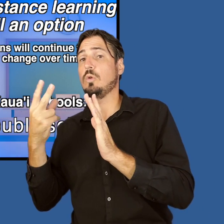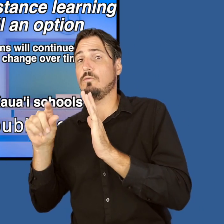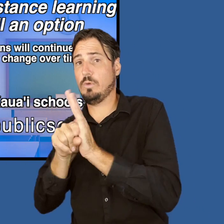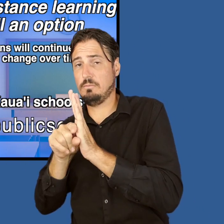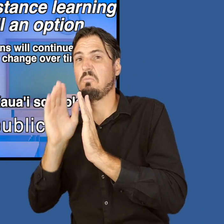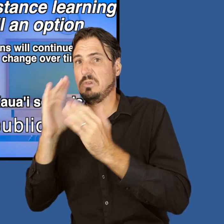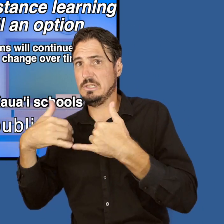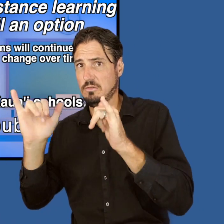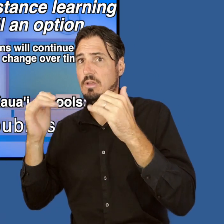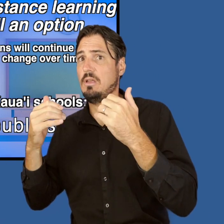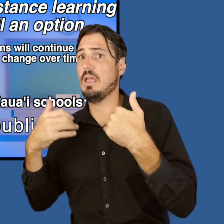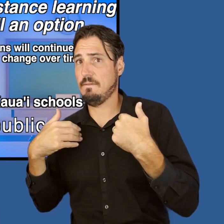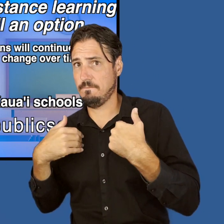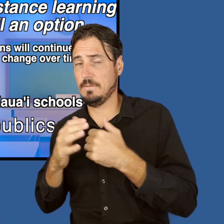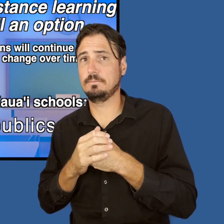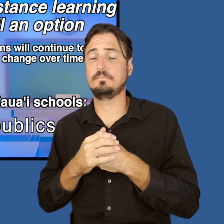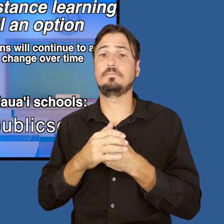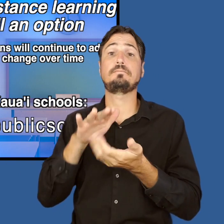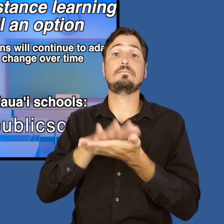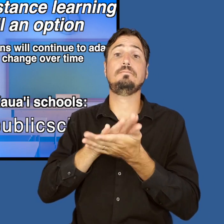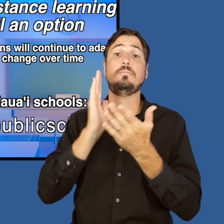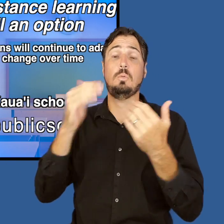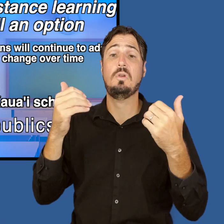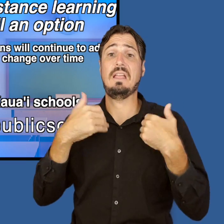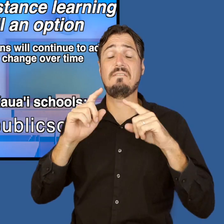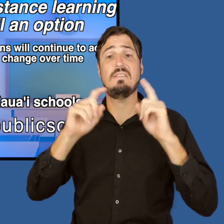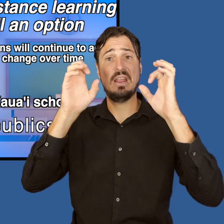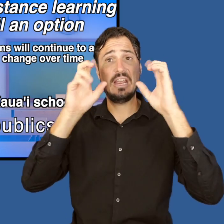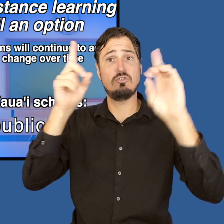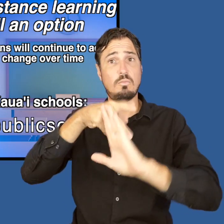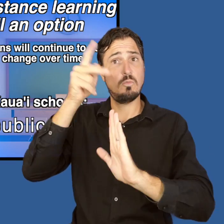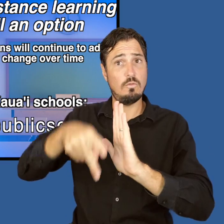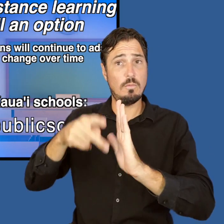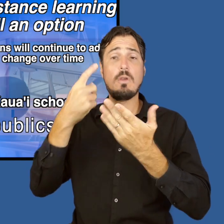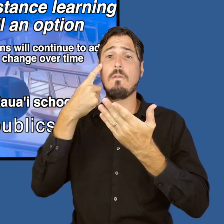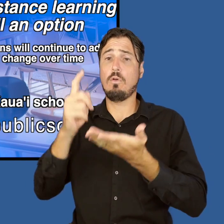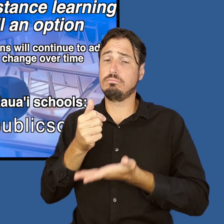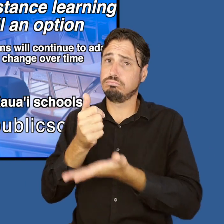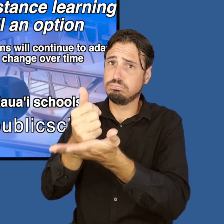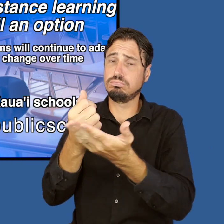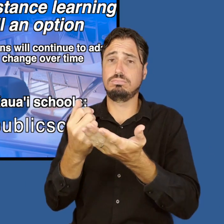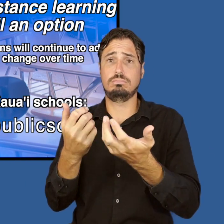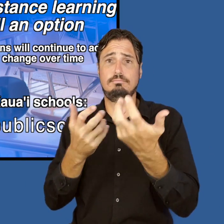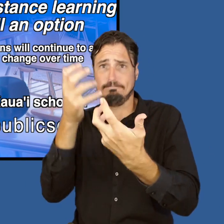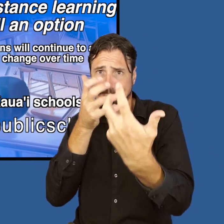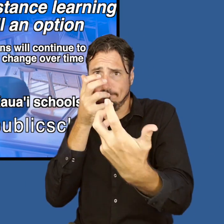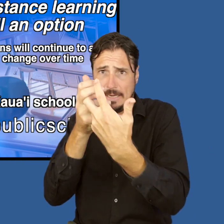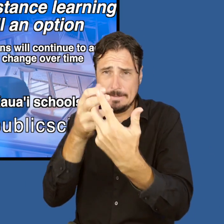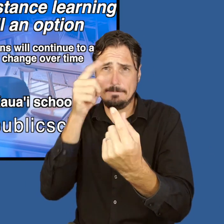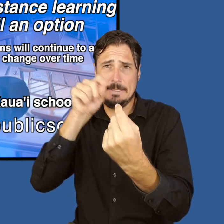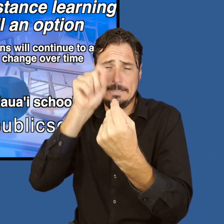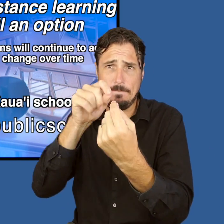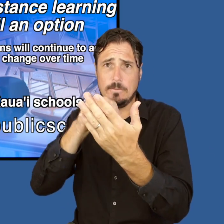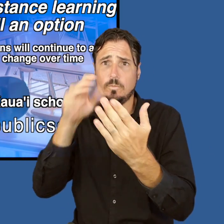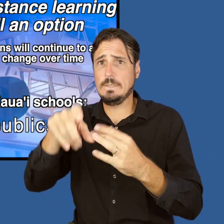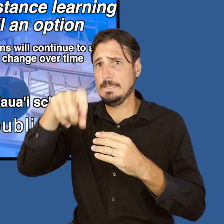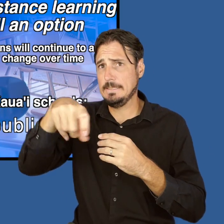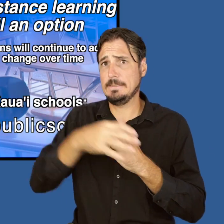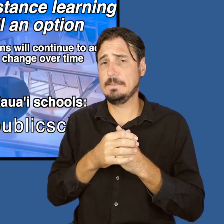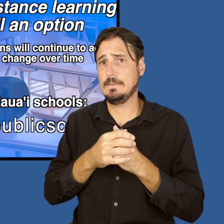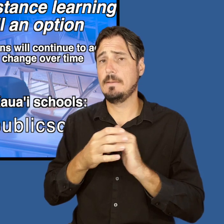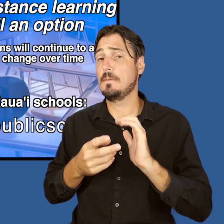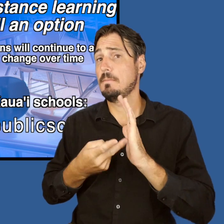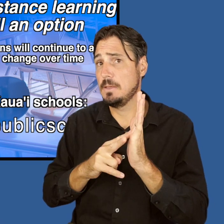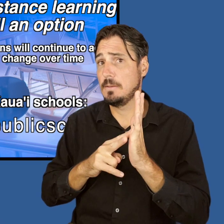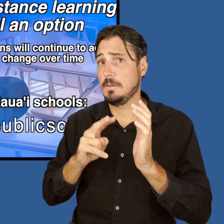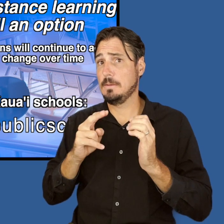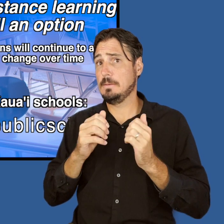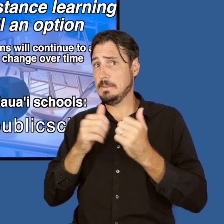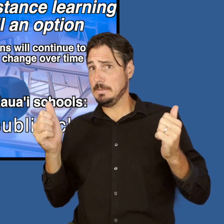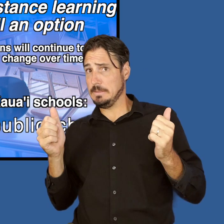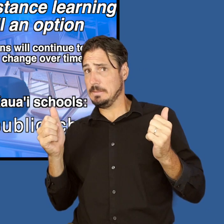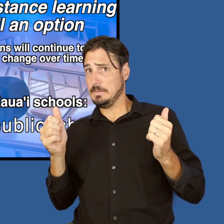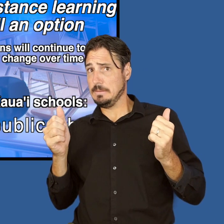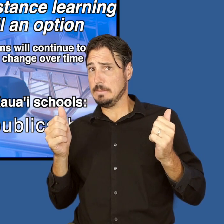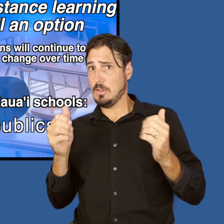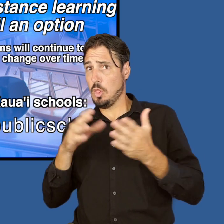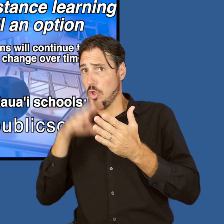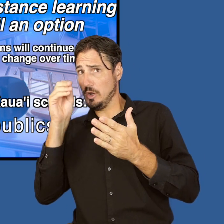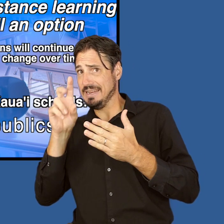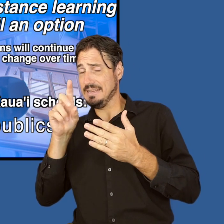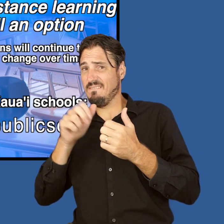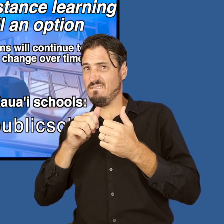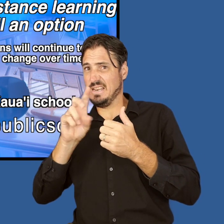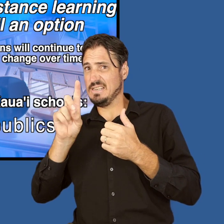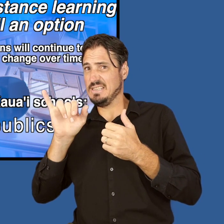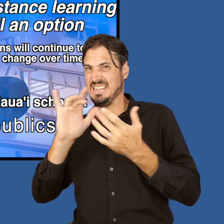Schools will also continue educational programming to meet identified students’ needs. This means that distance and in-person learning may look different for different students, depending on